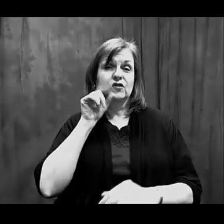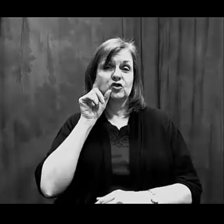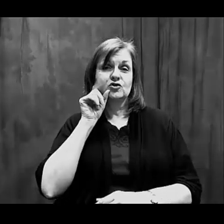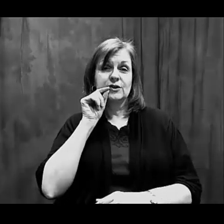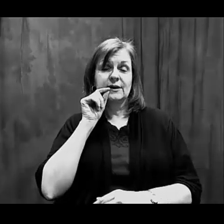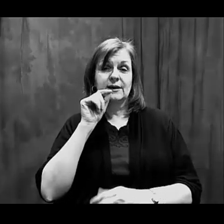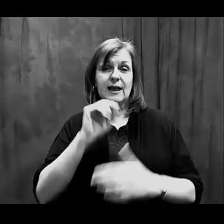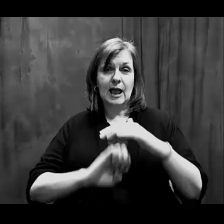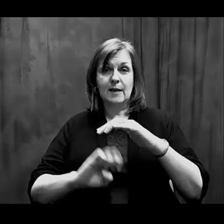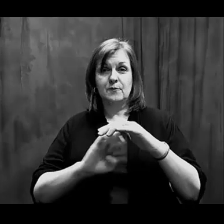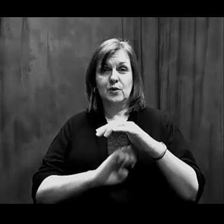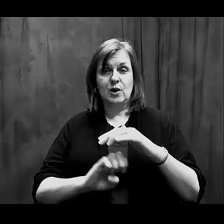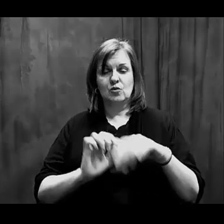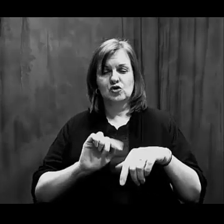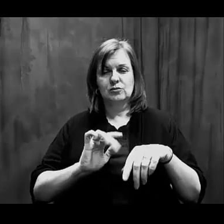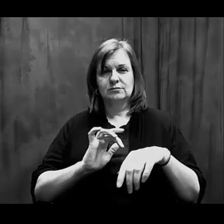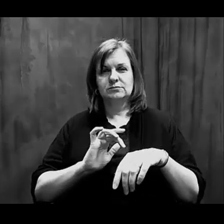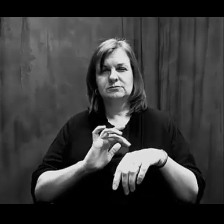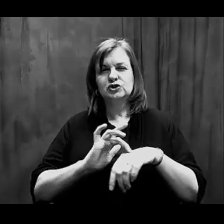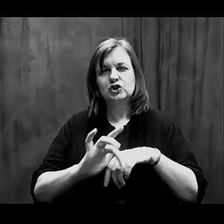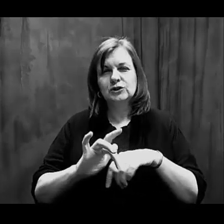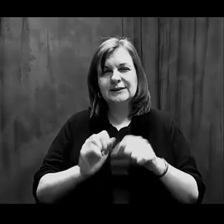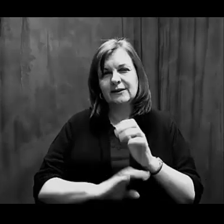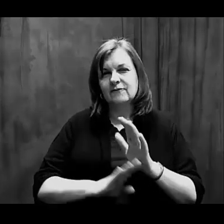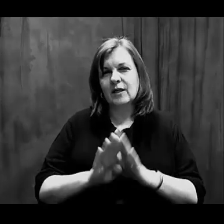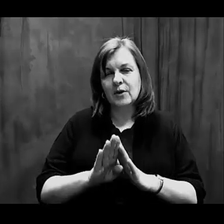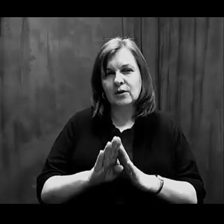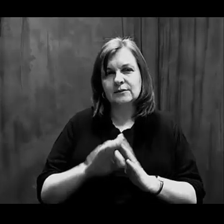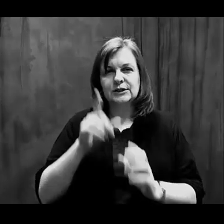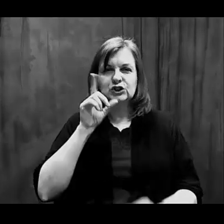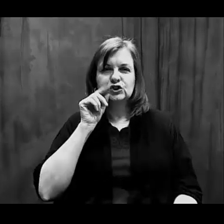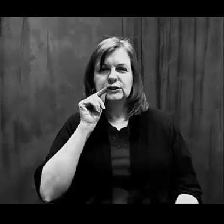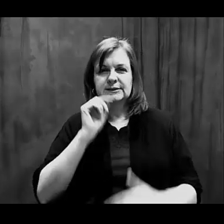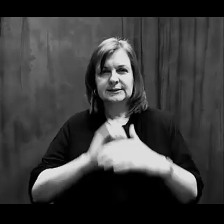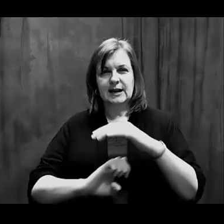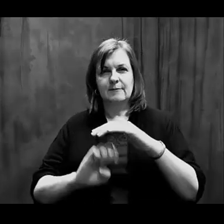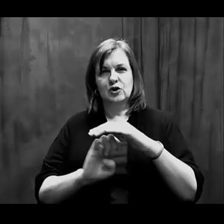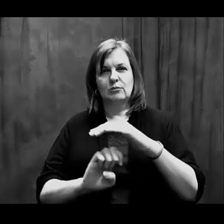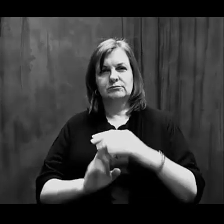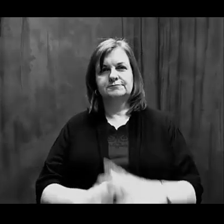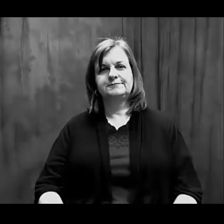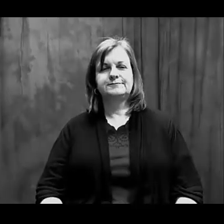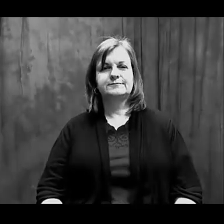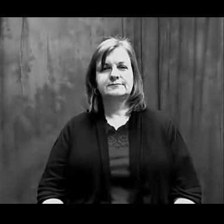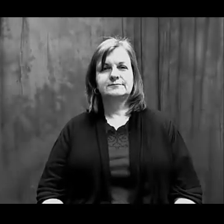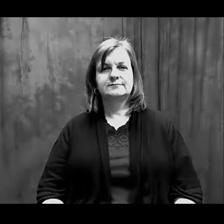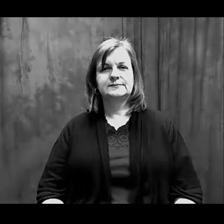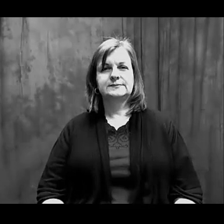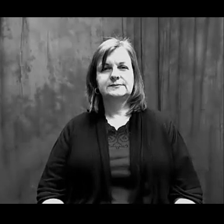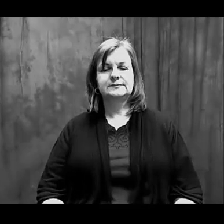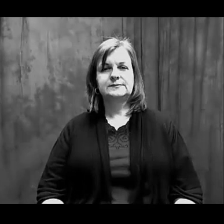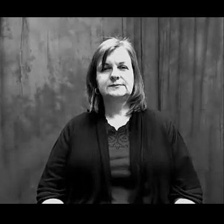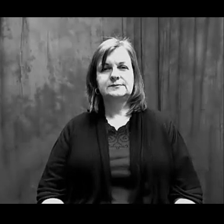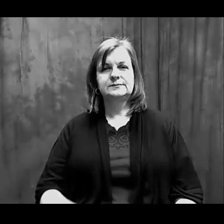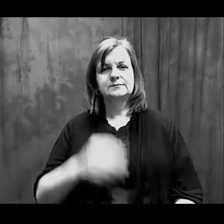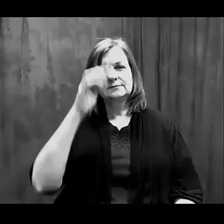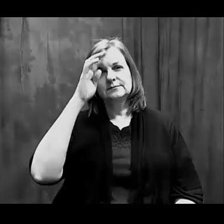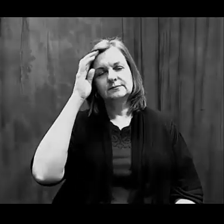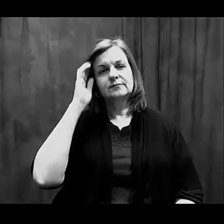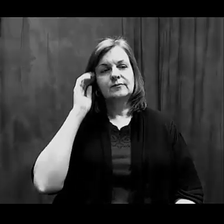here is a chick embryo very early in development a chicken embryo